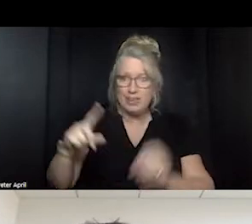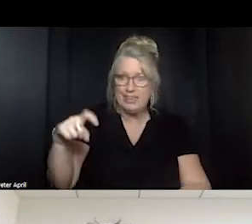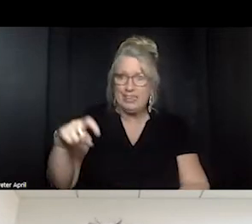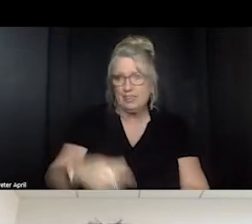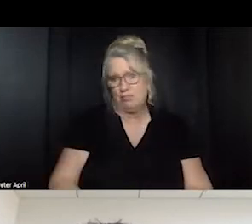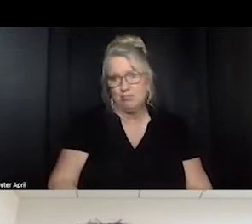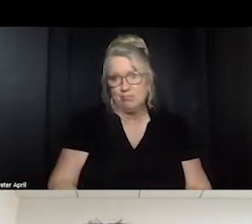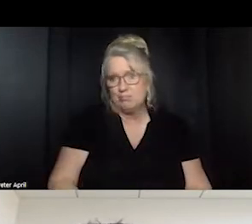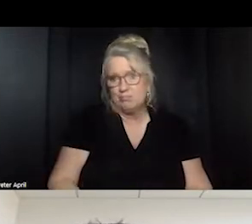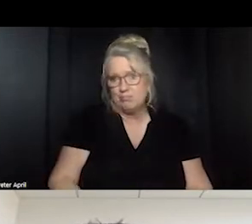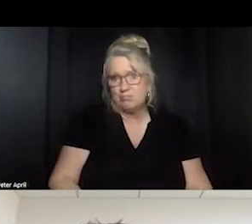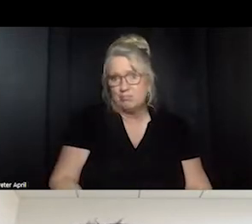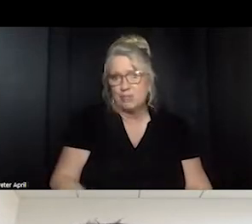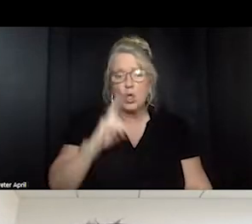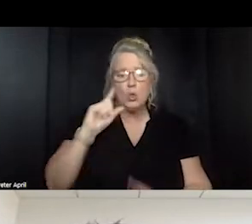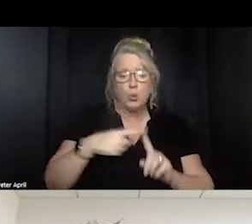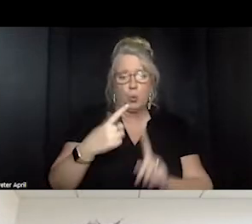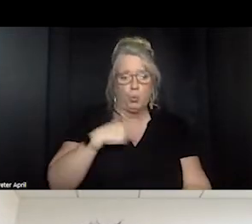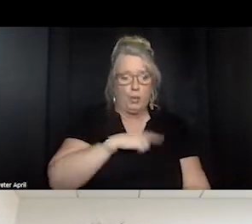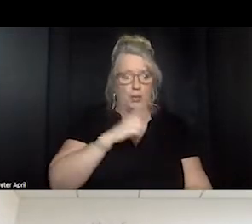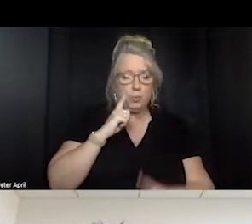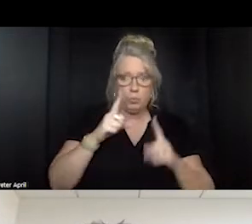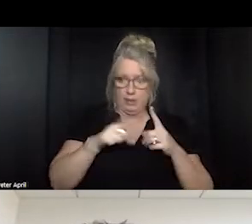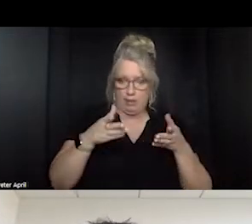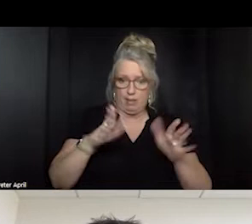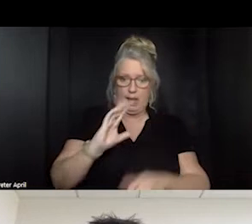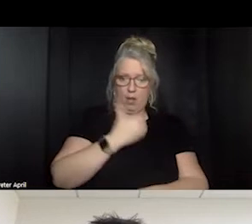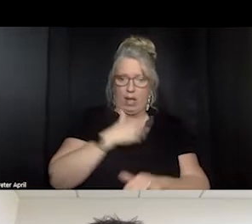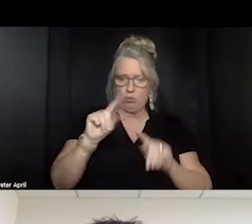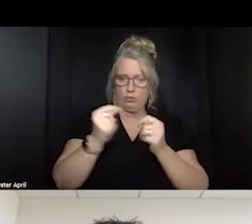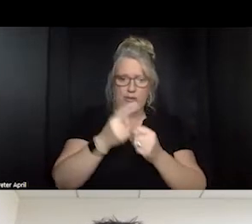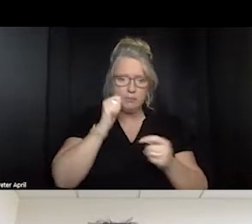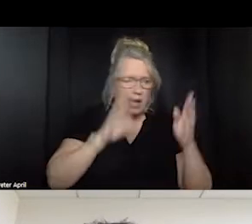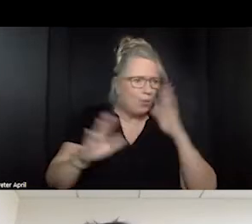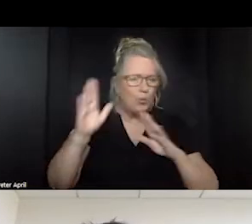SO WHEN WE FREED UP OUR CLINICAL TEAM TO NOT WORRY ABOUT THAT, WE REALLY PUT THE ONUS ON